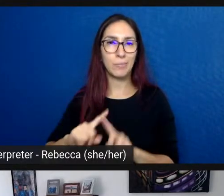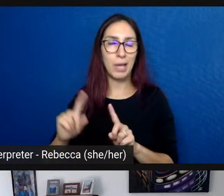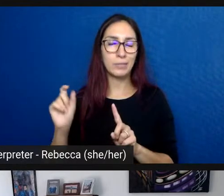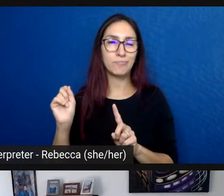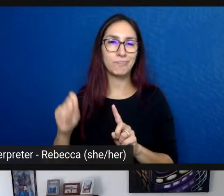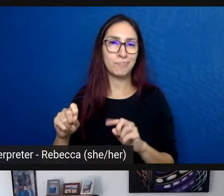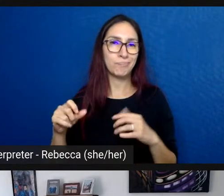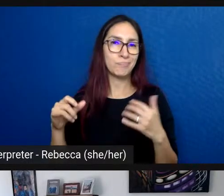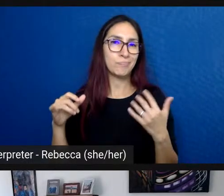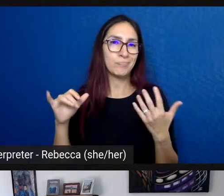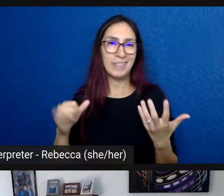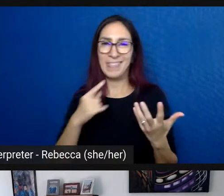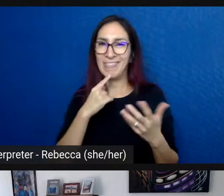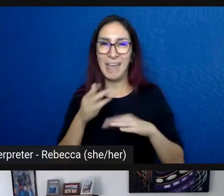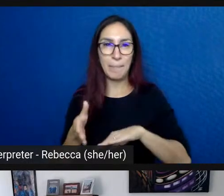Using fluid typography